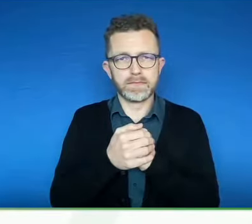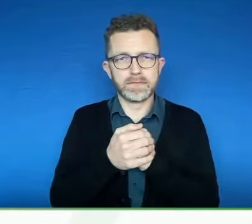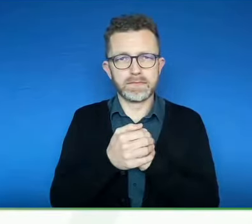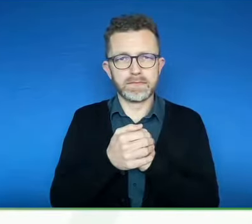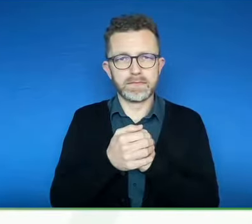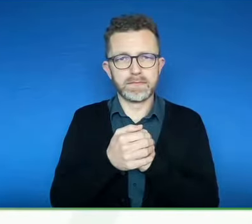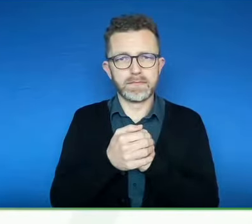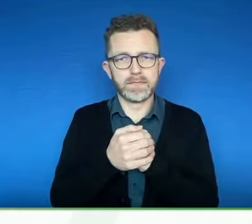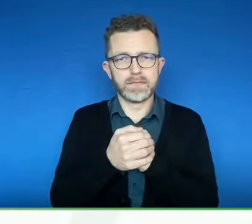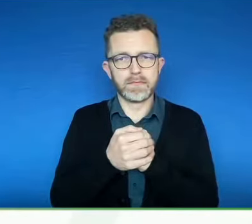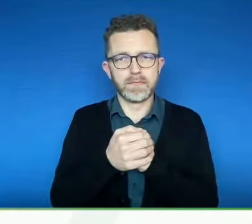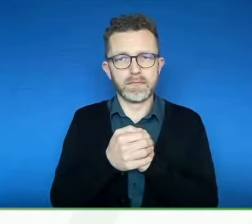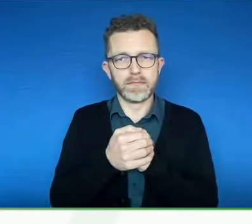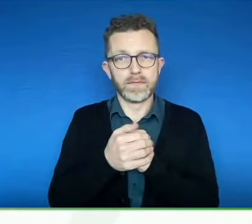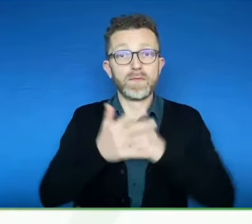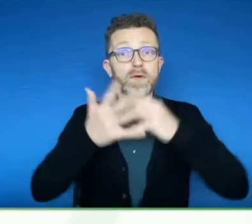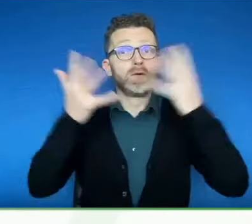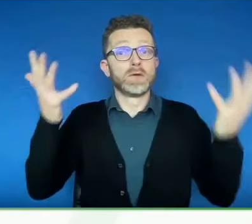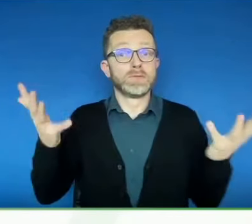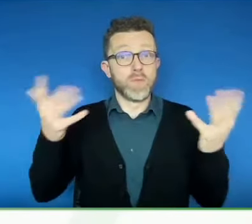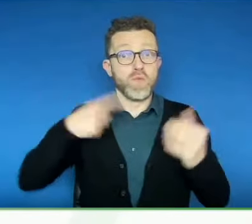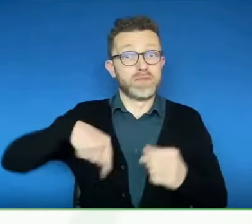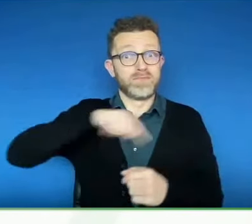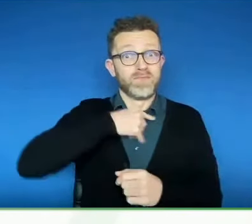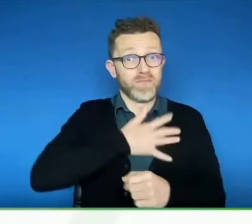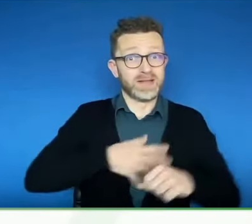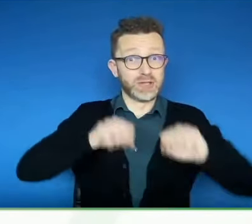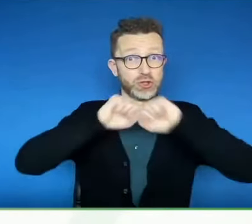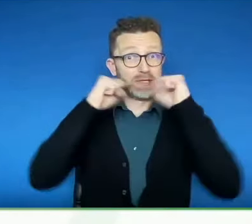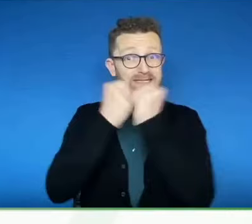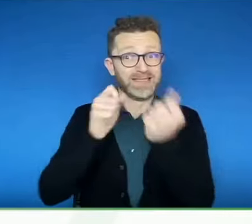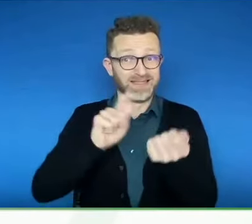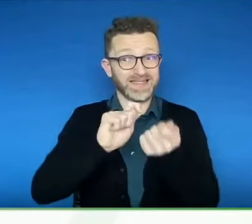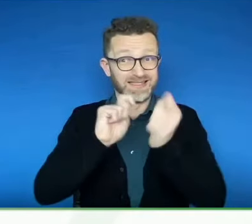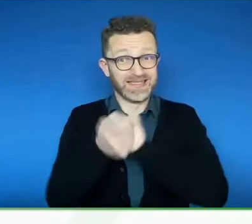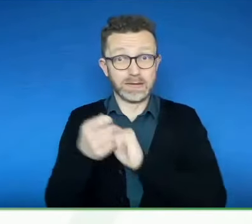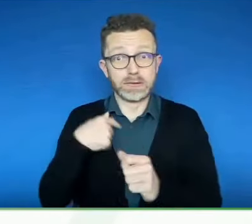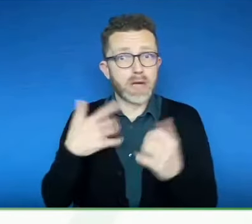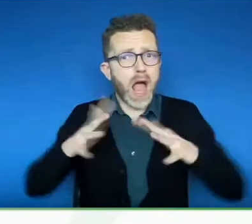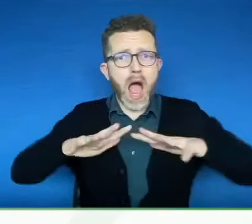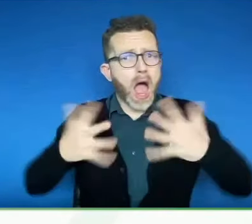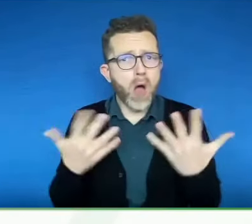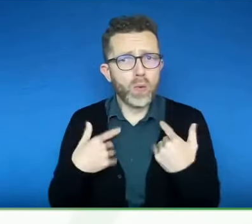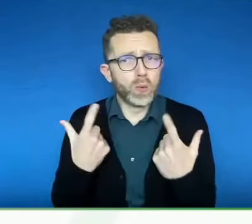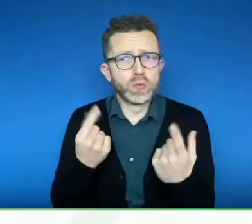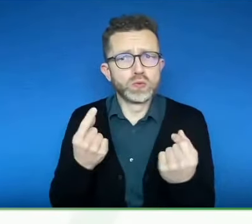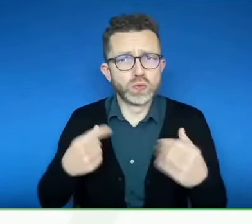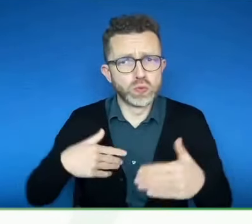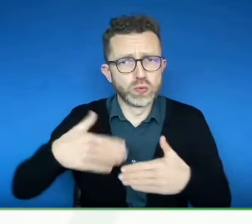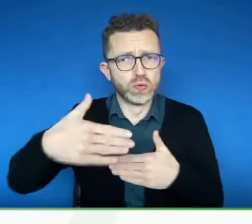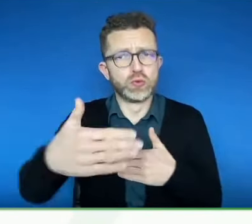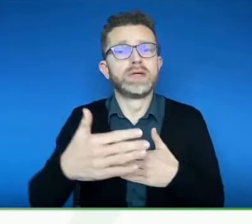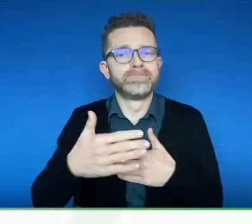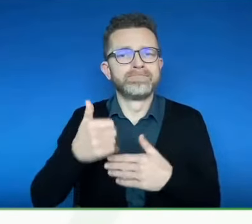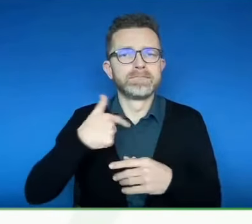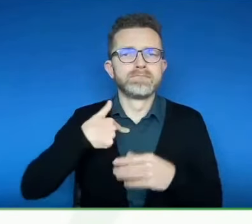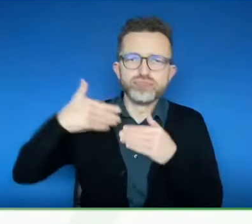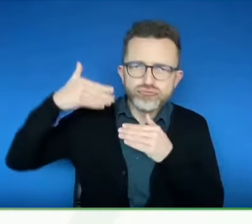intellectual disabilities and is meetings are held by some of our self advocates.